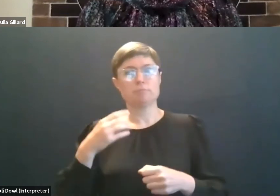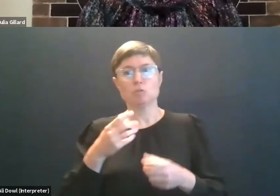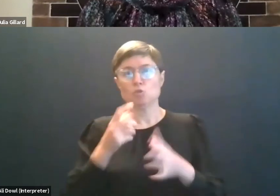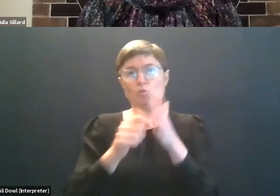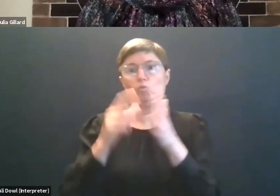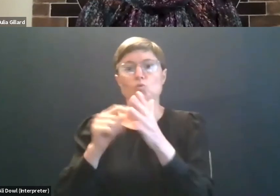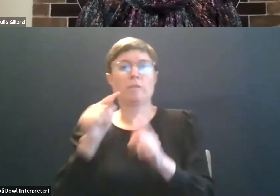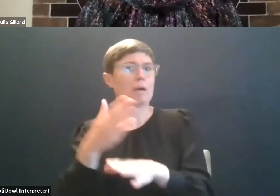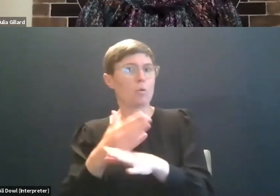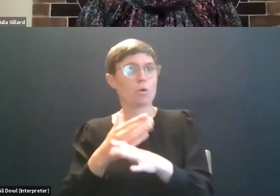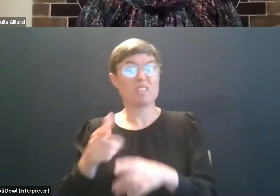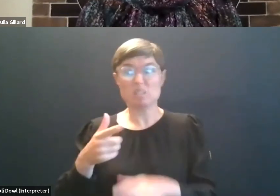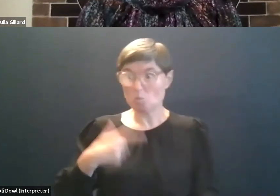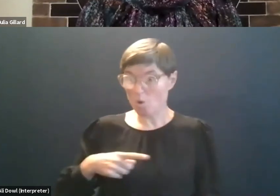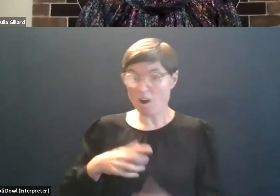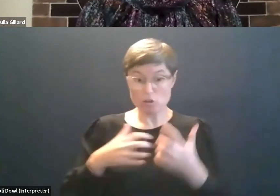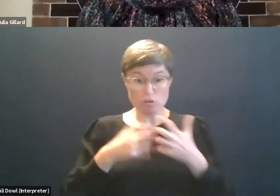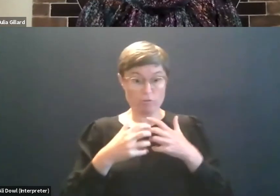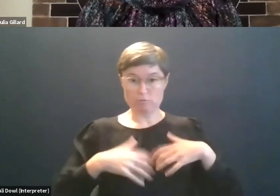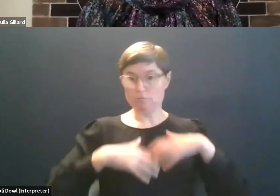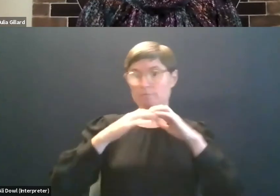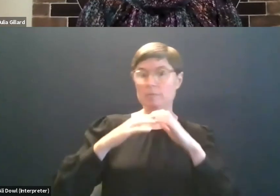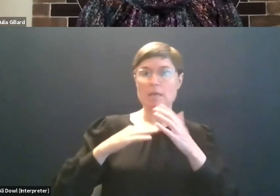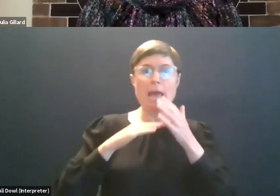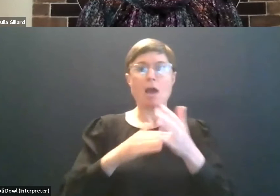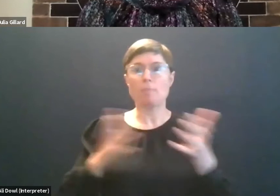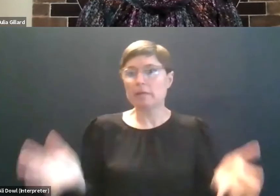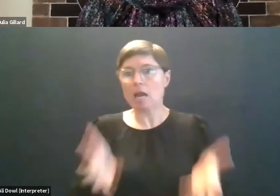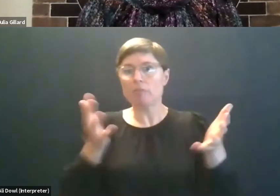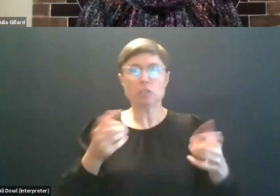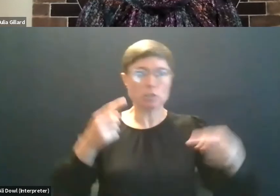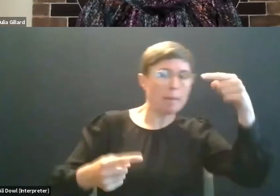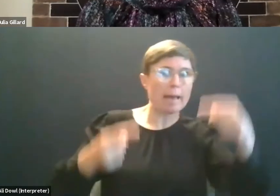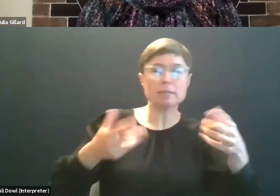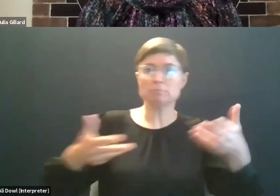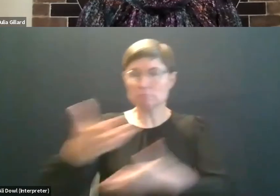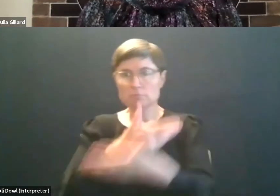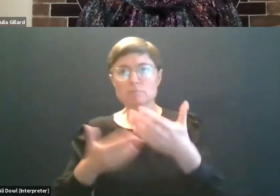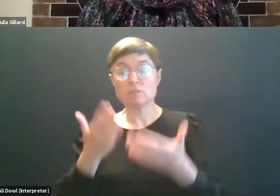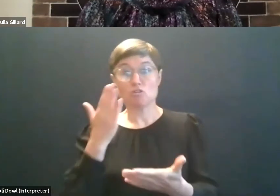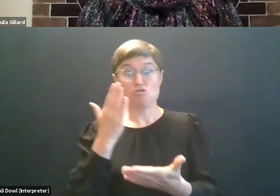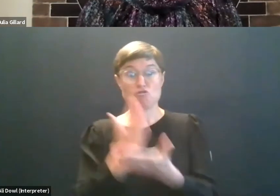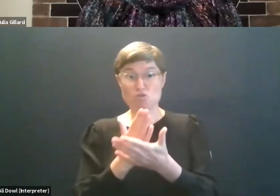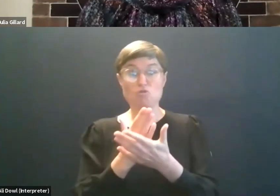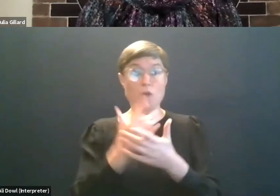created really, to help inform people to debate, to be places where real ideas and evidence